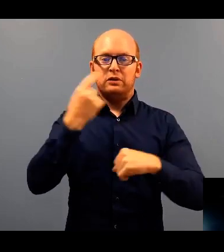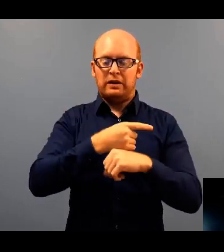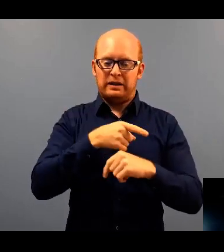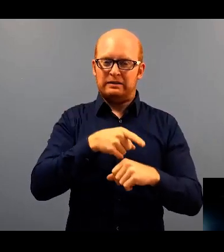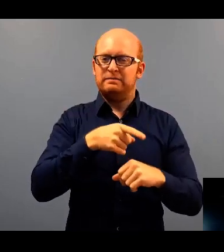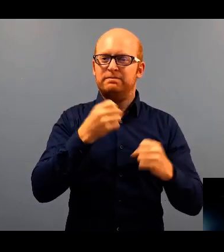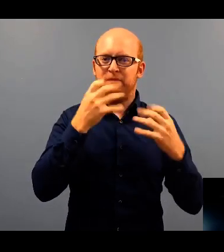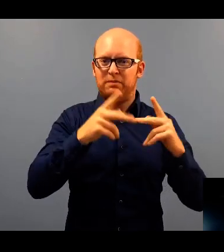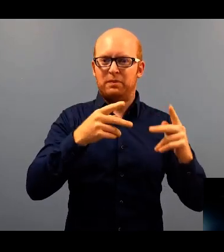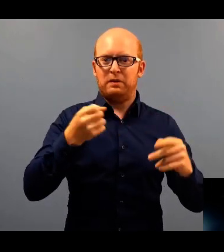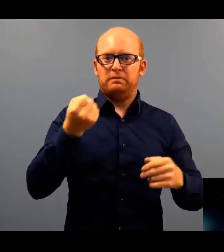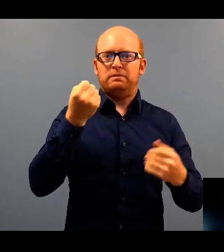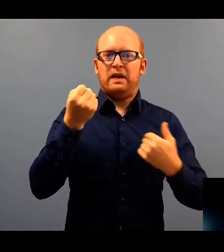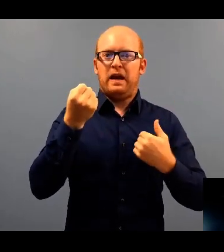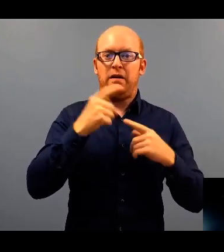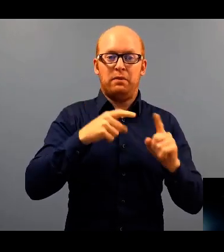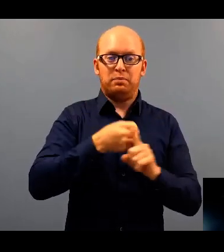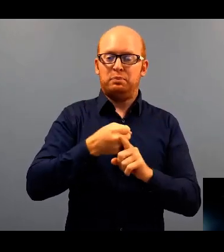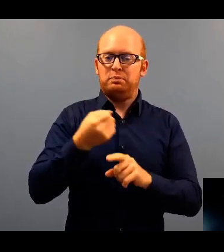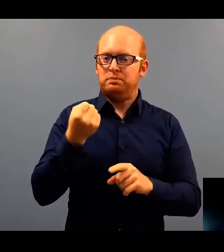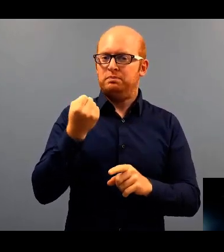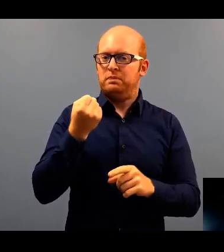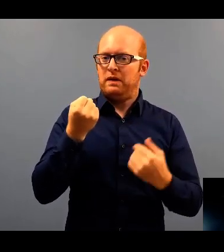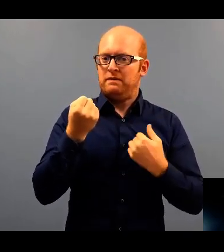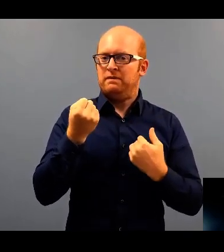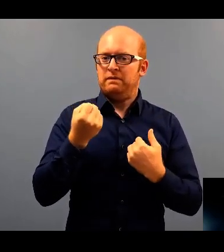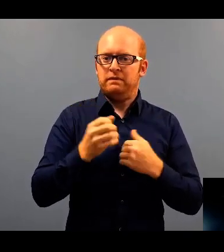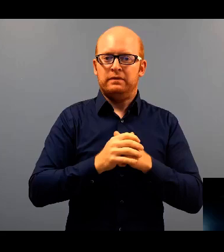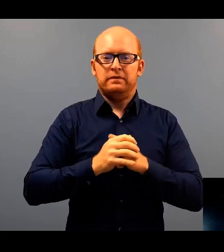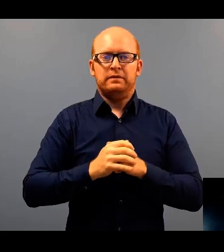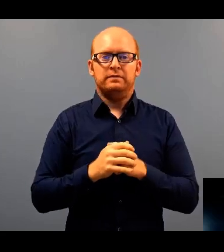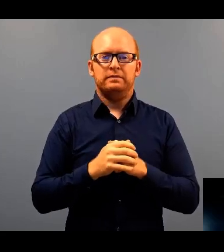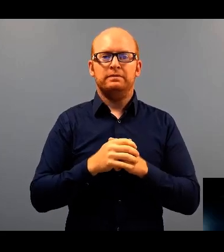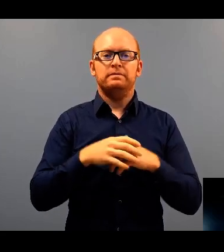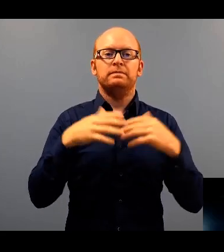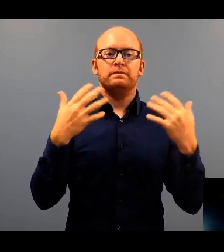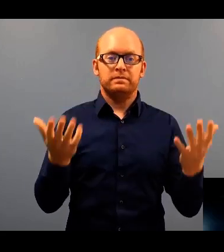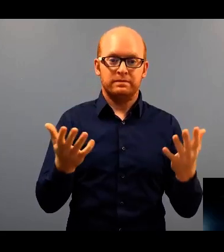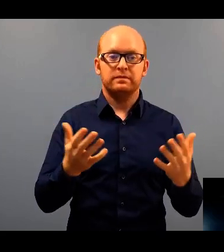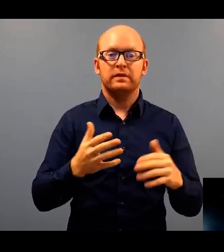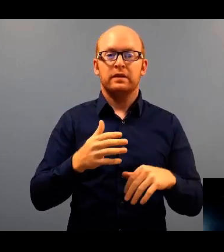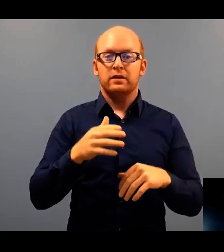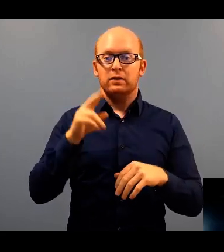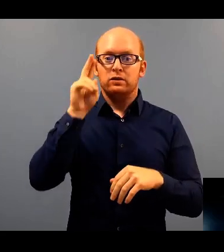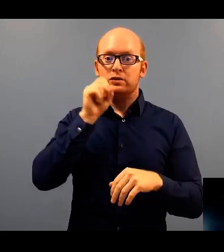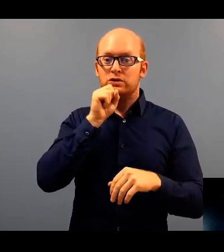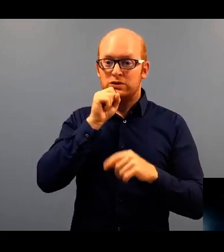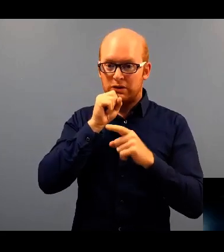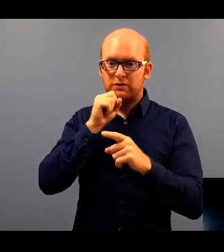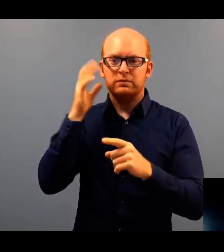today is believed to be a carrier of Usher syndrome type 1C. As a result, someone with Usher syndrome